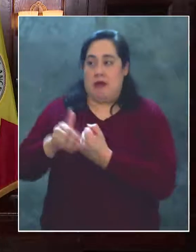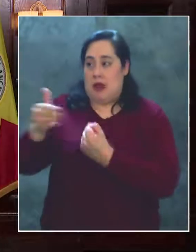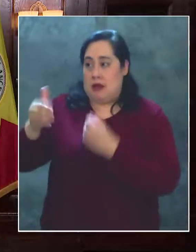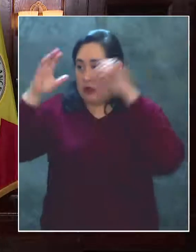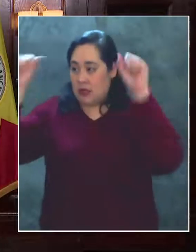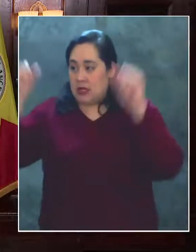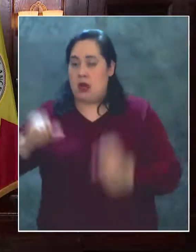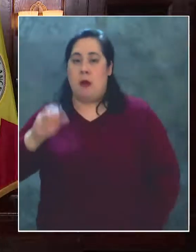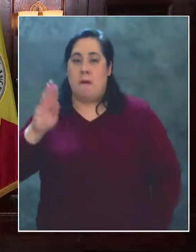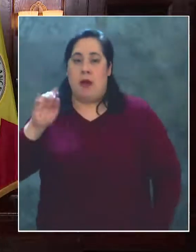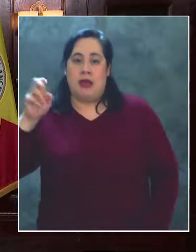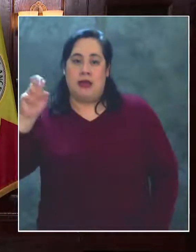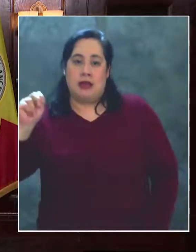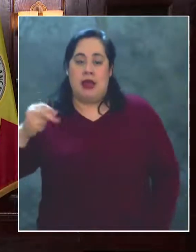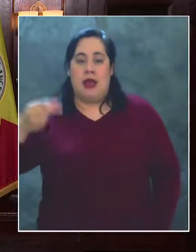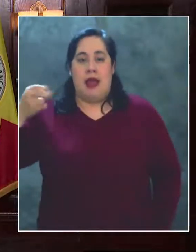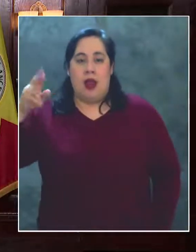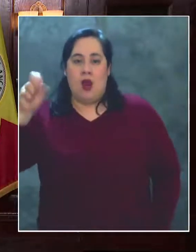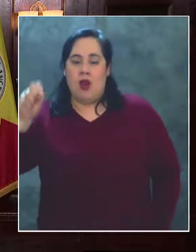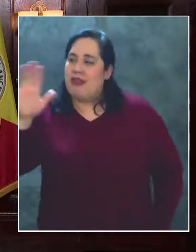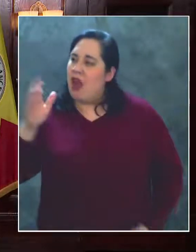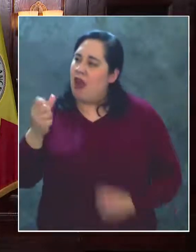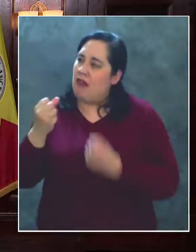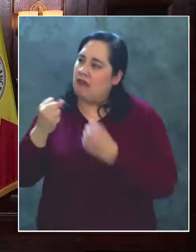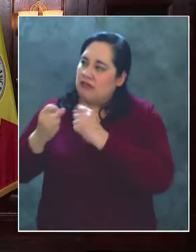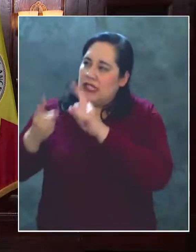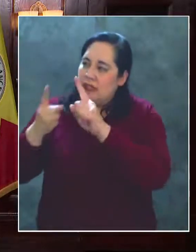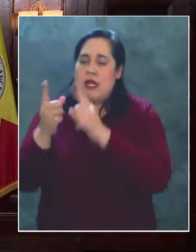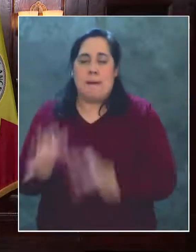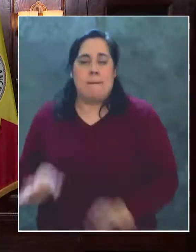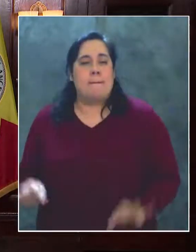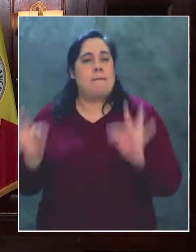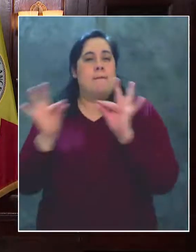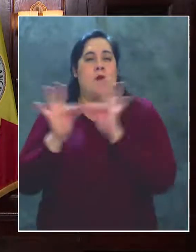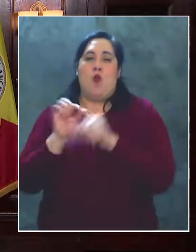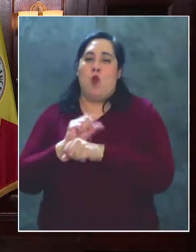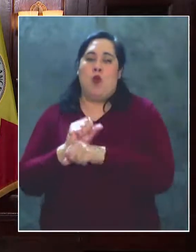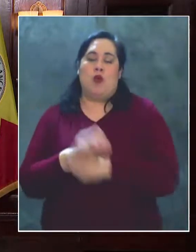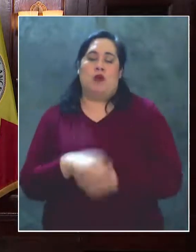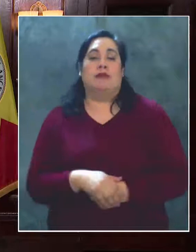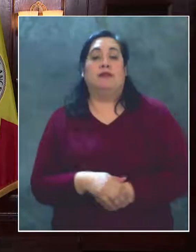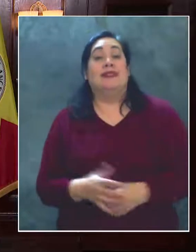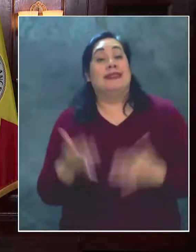PRESIDENT-ELECT BIDEN AND VICE PRESIDENT-ELECT HARRIS.